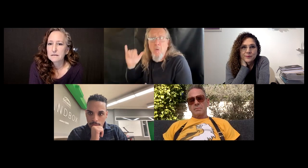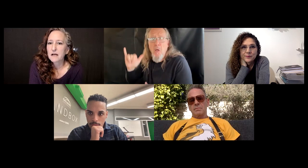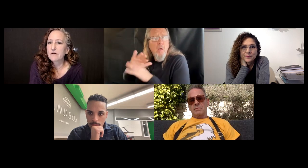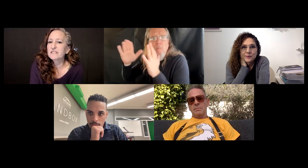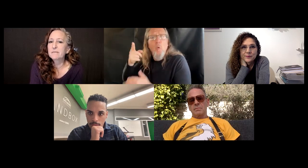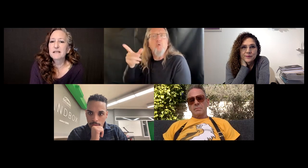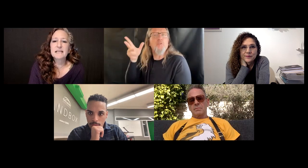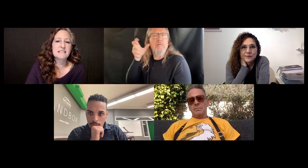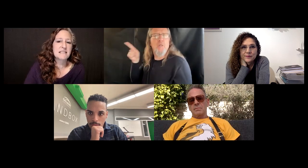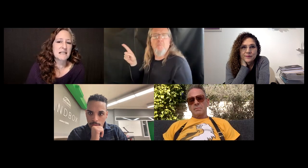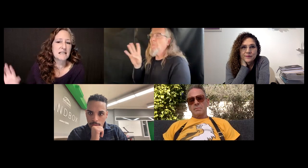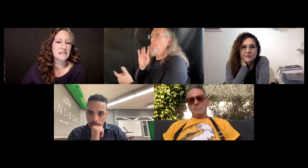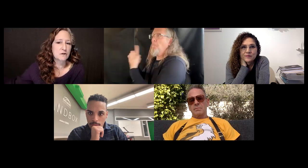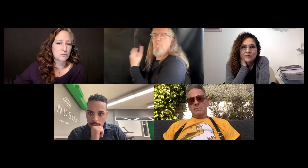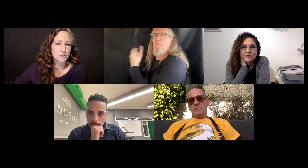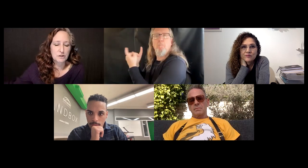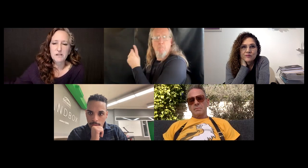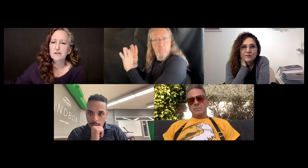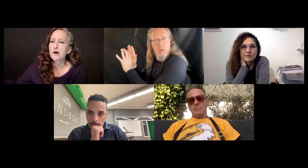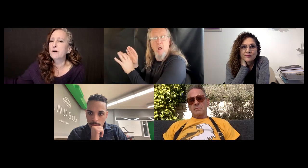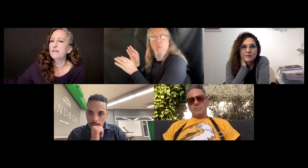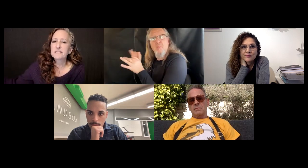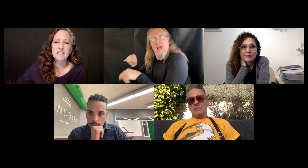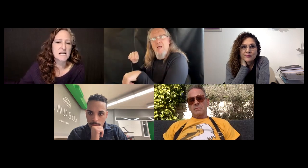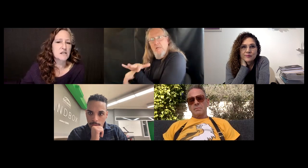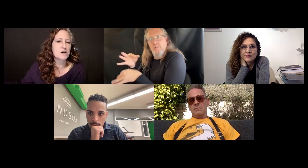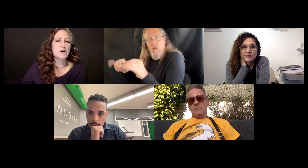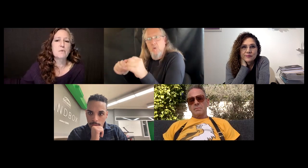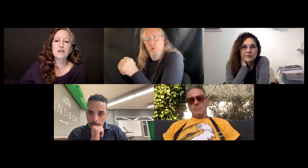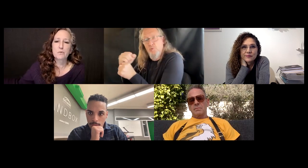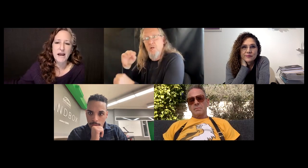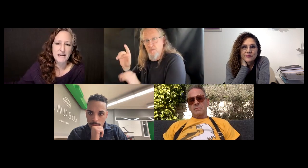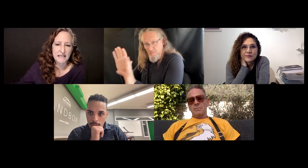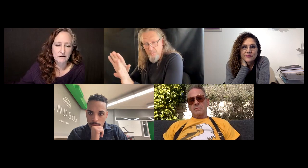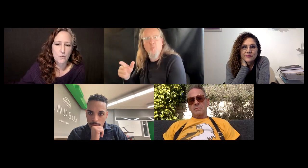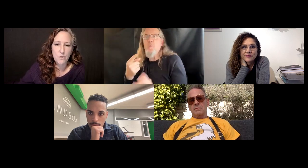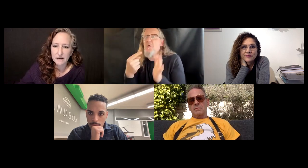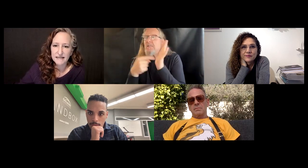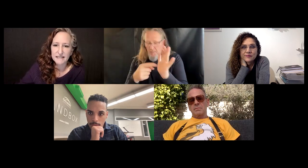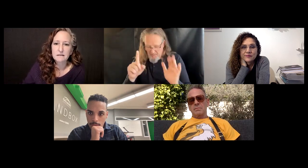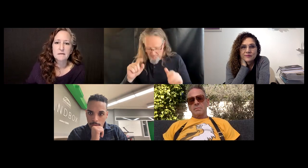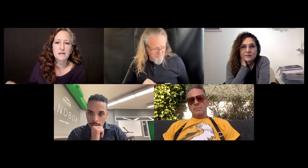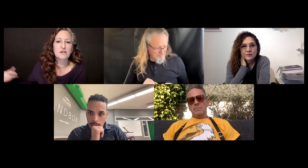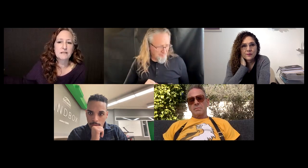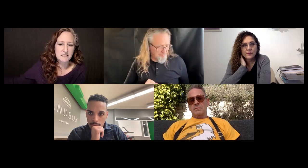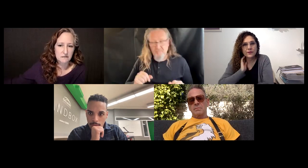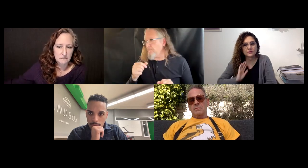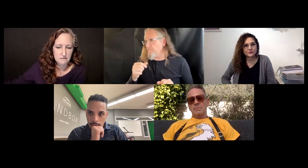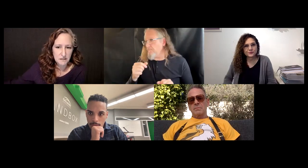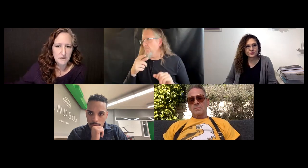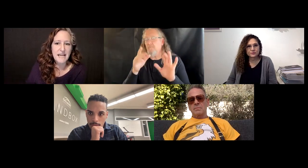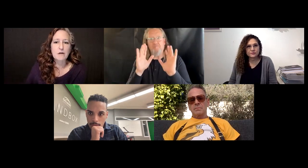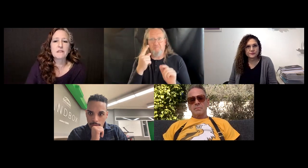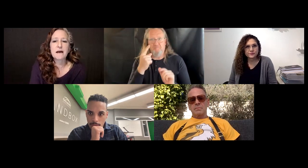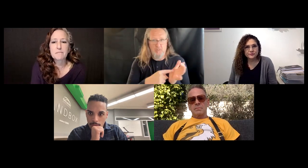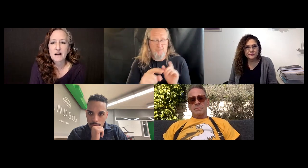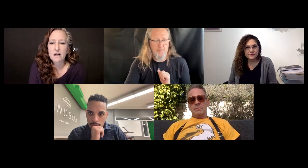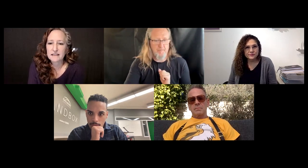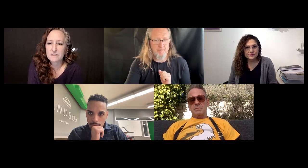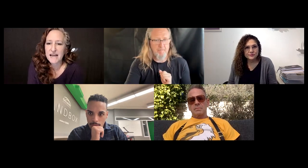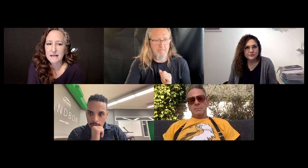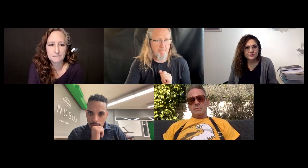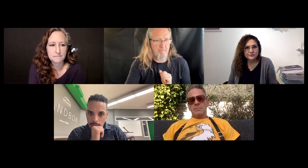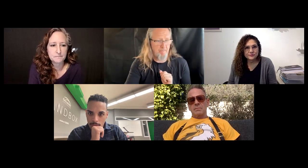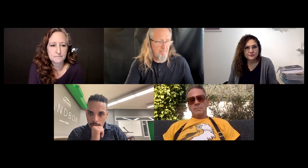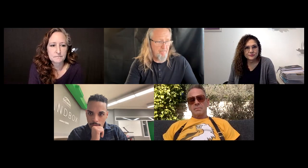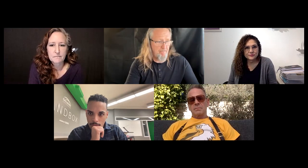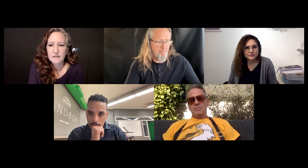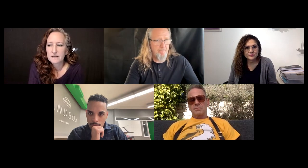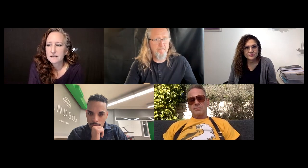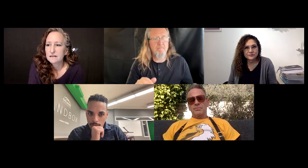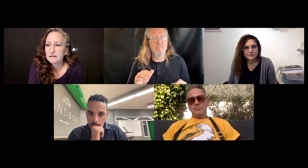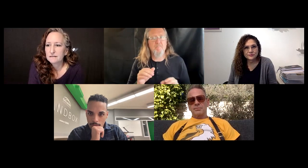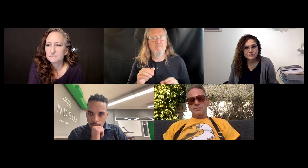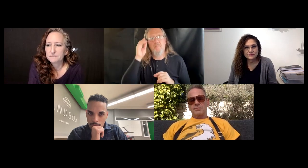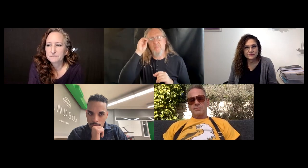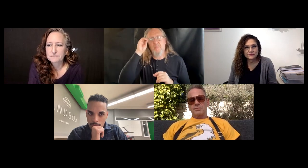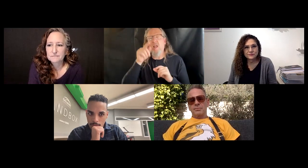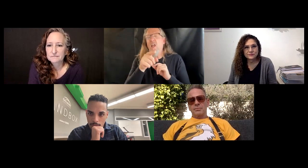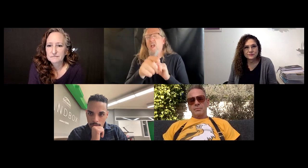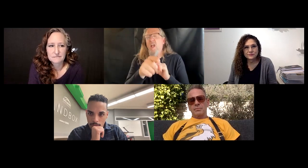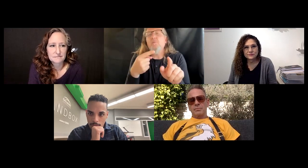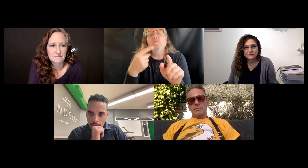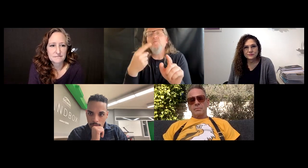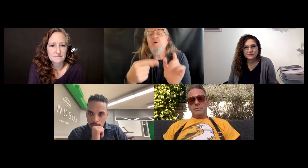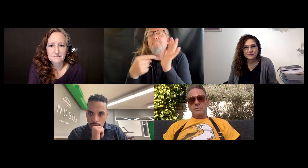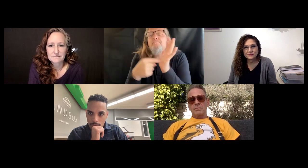You don't know what they're wearing, but you can still communicate with them by calling their name